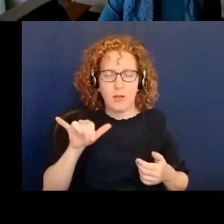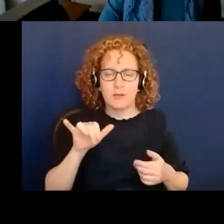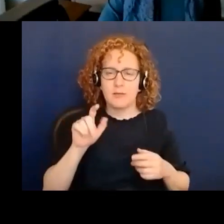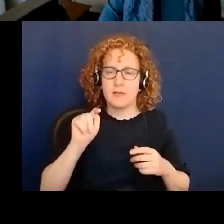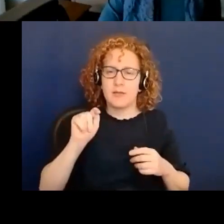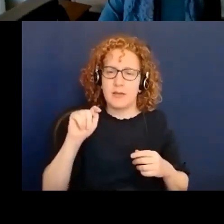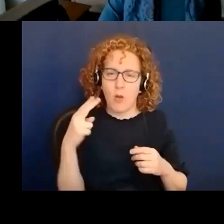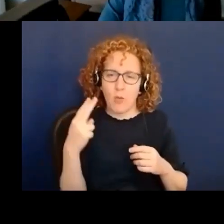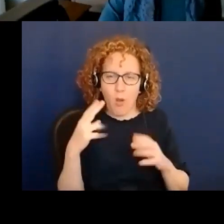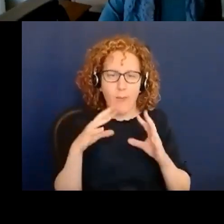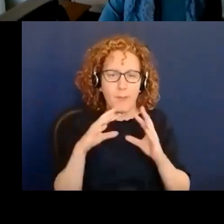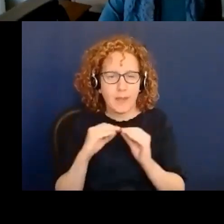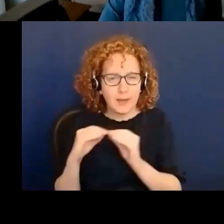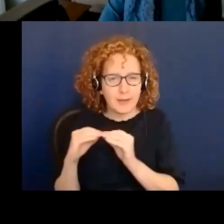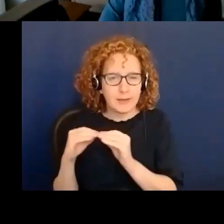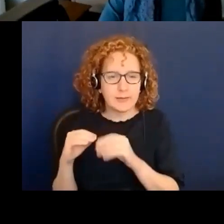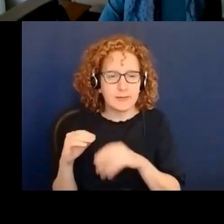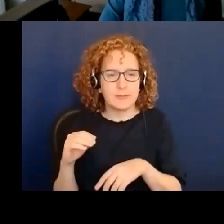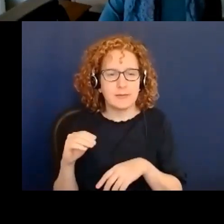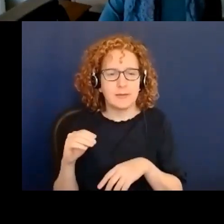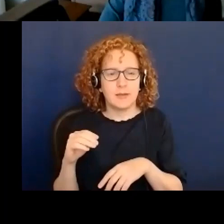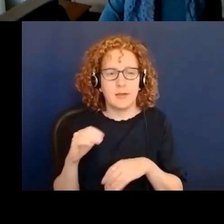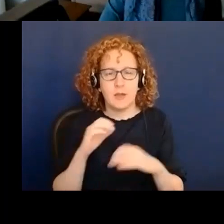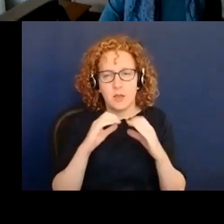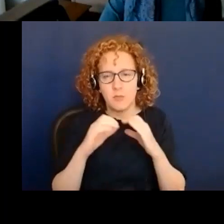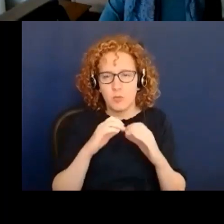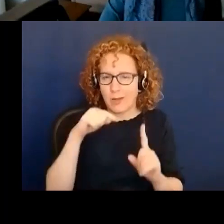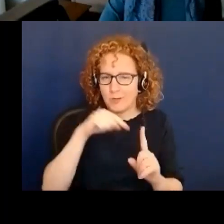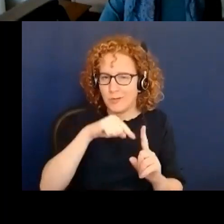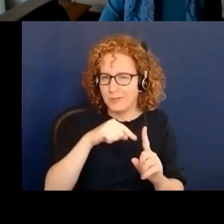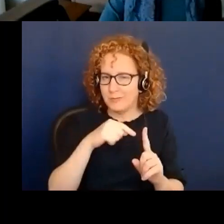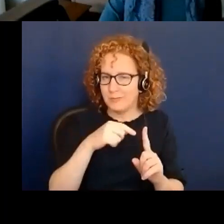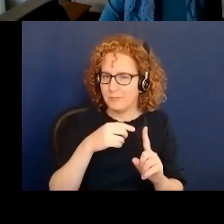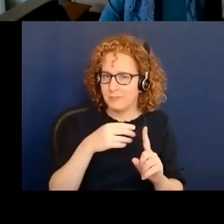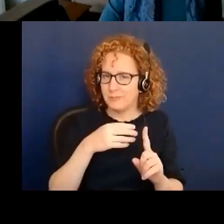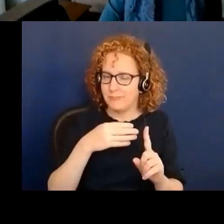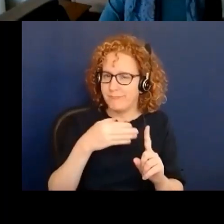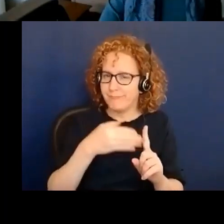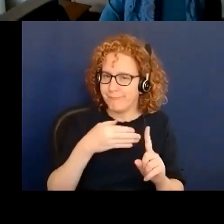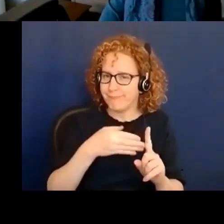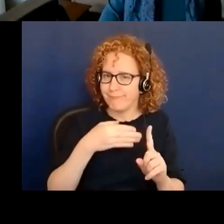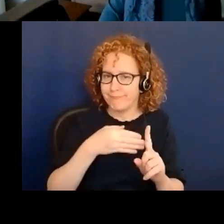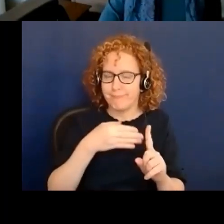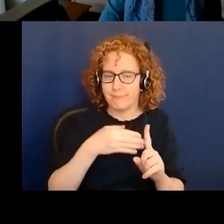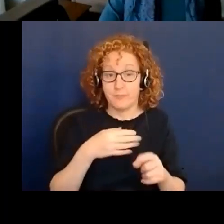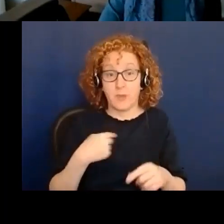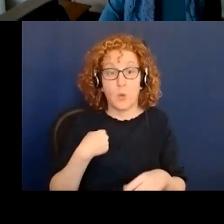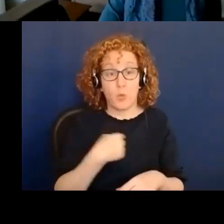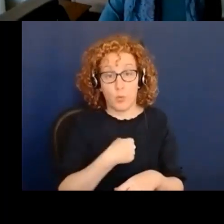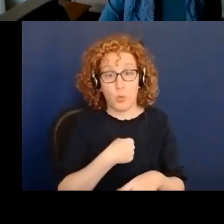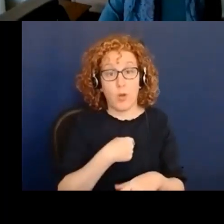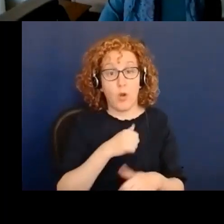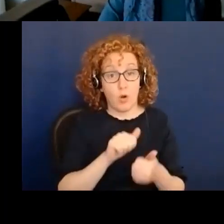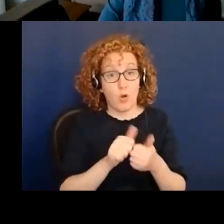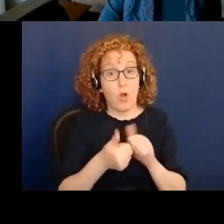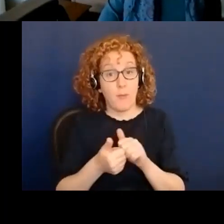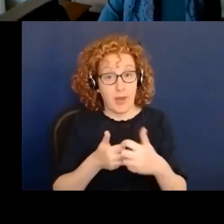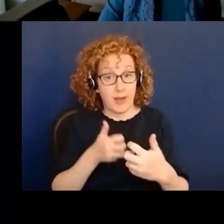just a lot of communication there um so we are accommodating if they cannot come in by